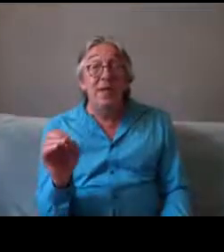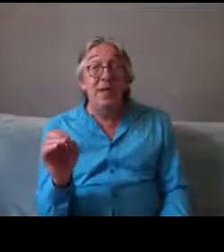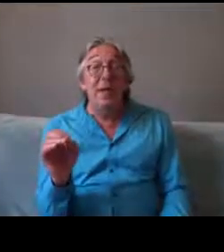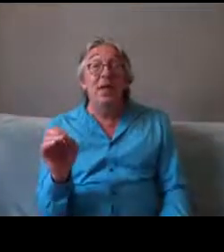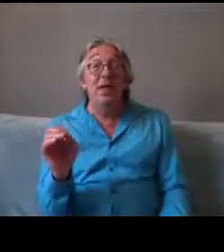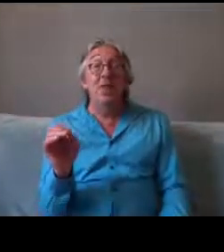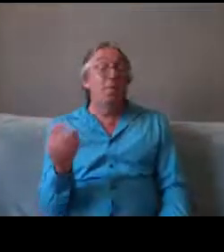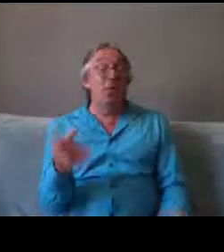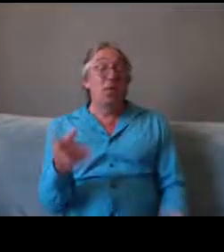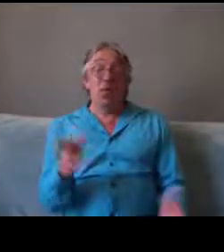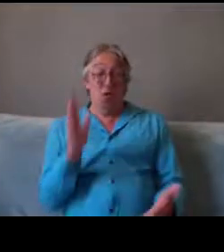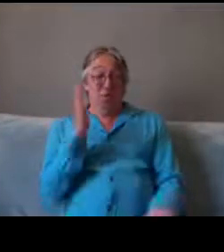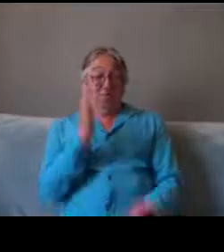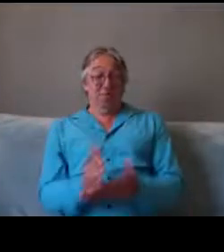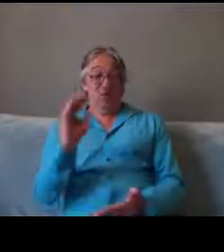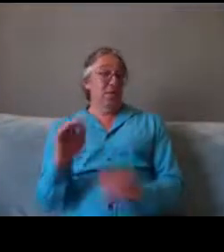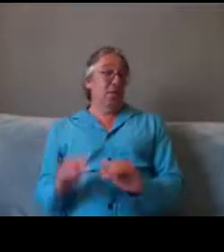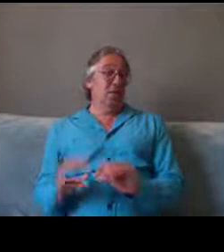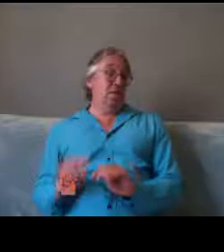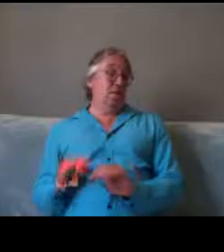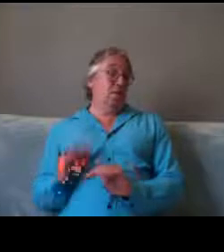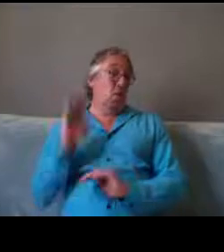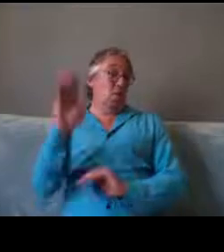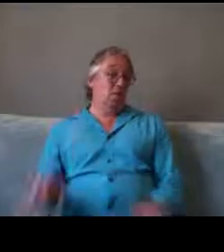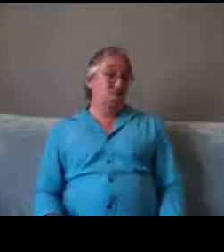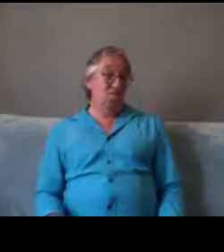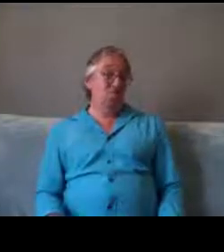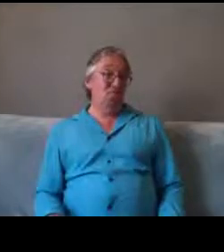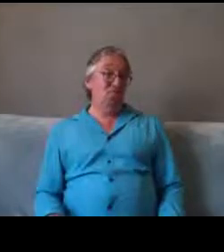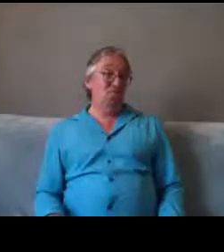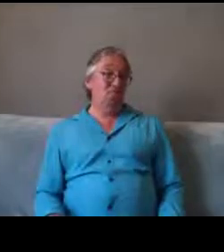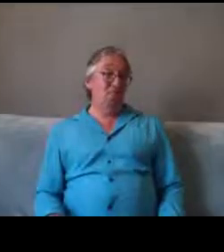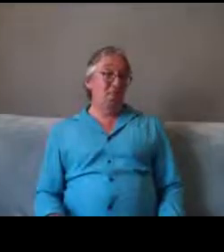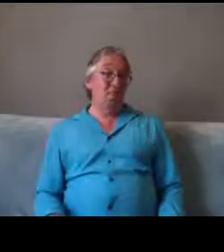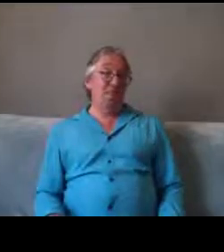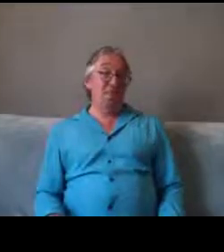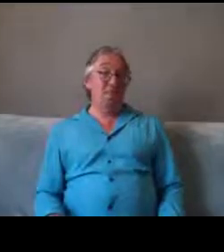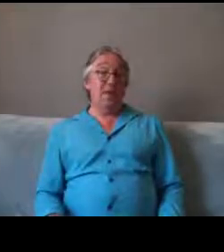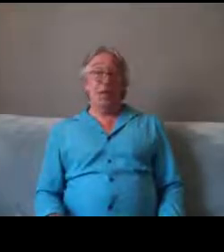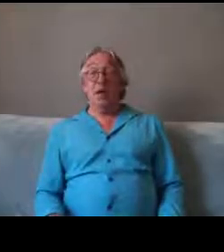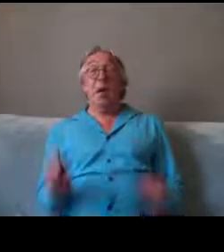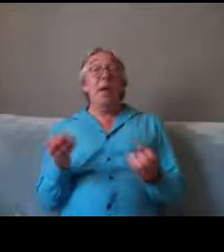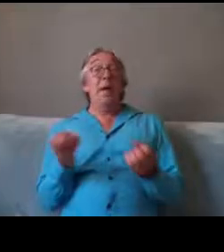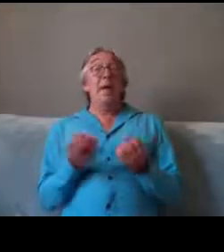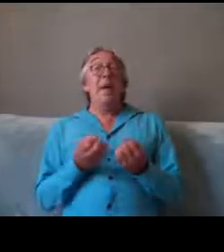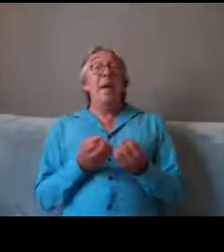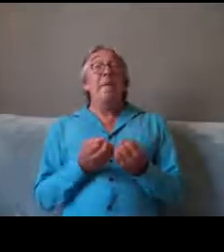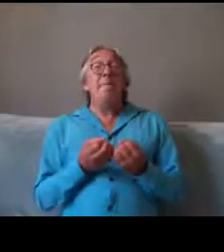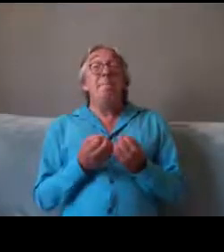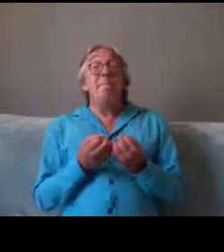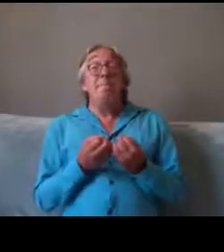sending feedback on how the programme can be more inclusive and accessible.